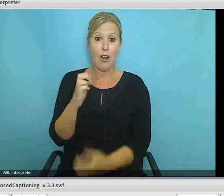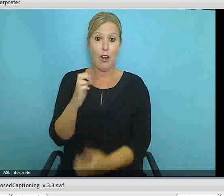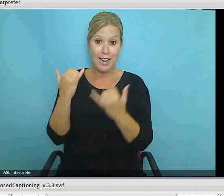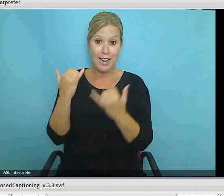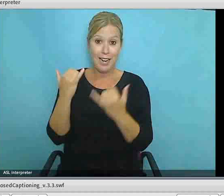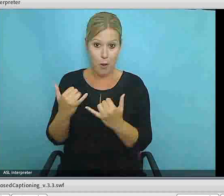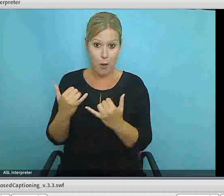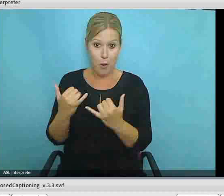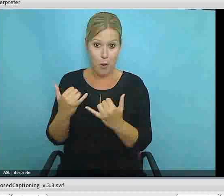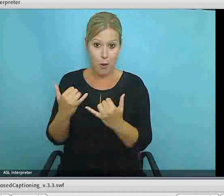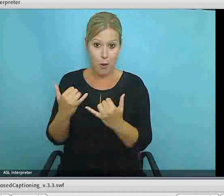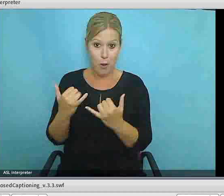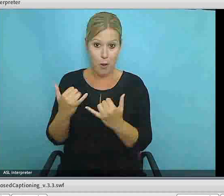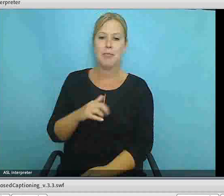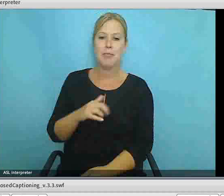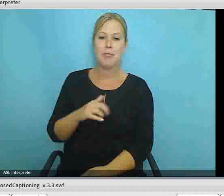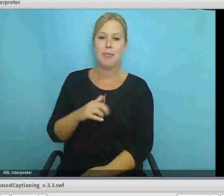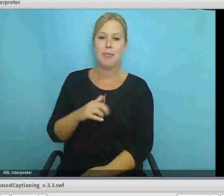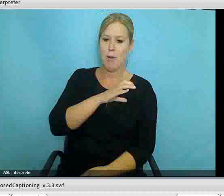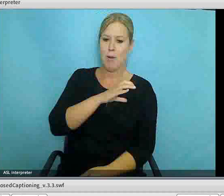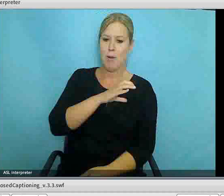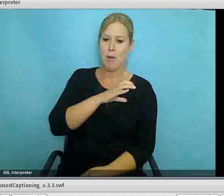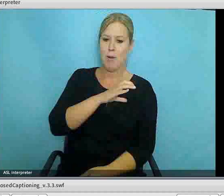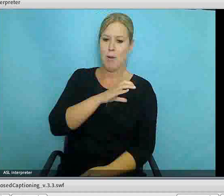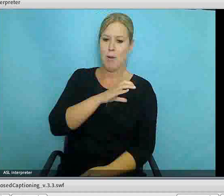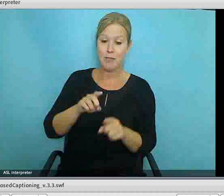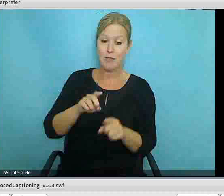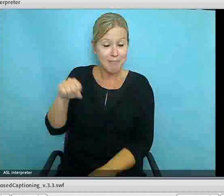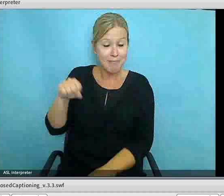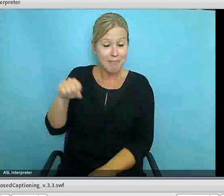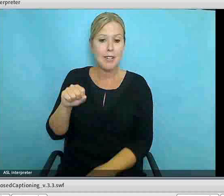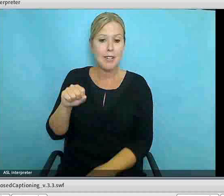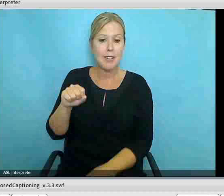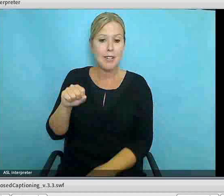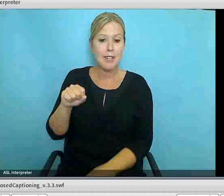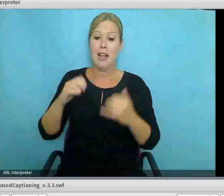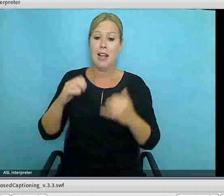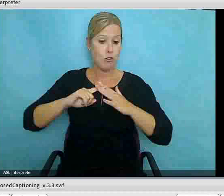reaching out to people to let them know about their options, both by the direct mailing